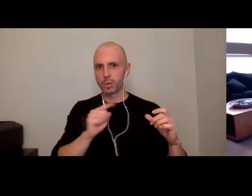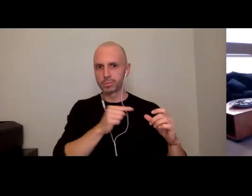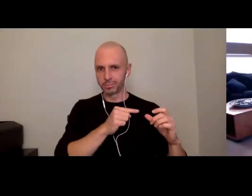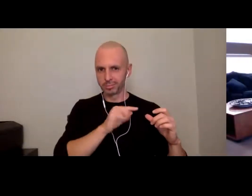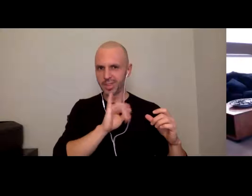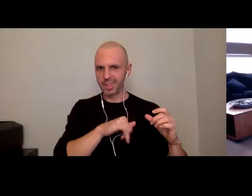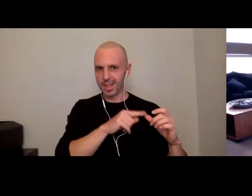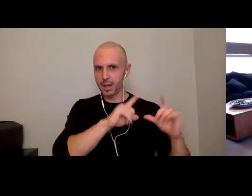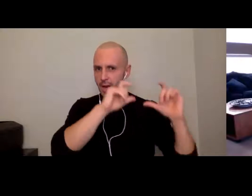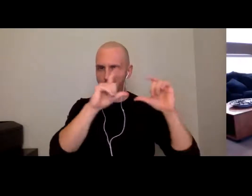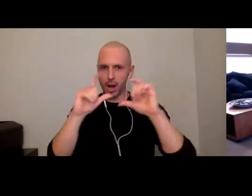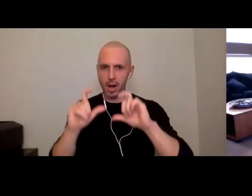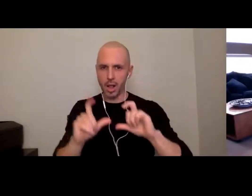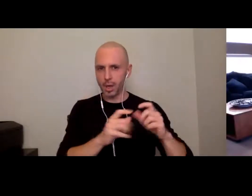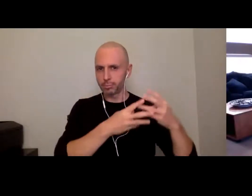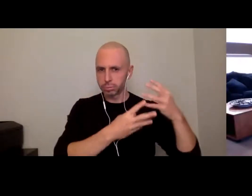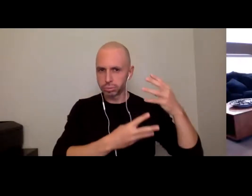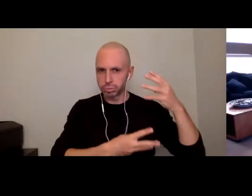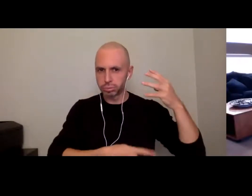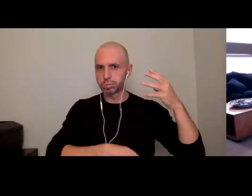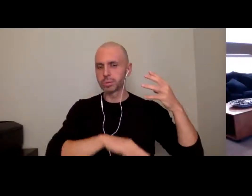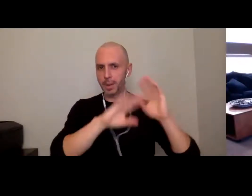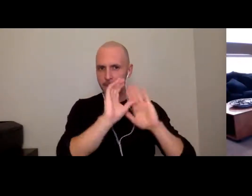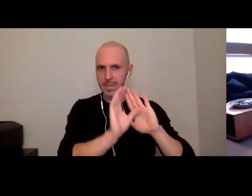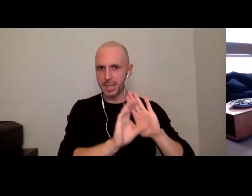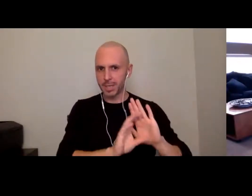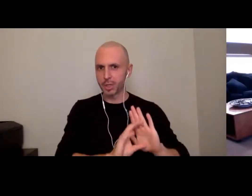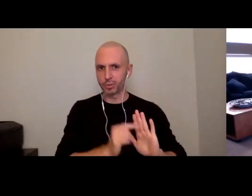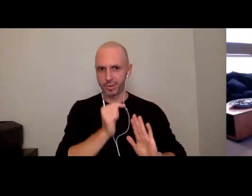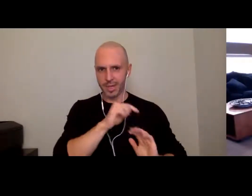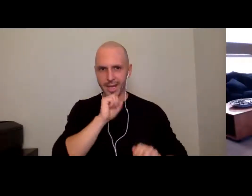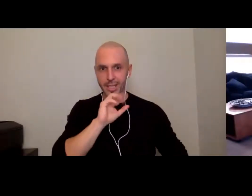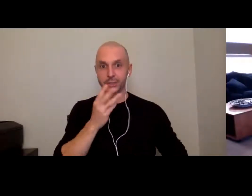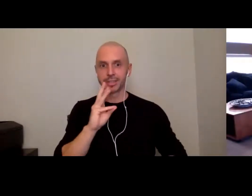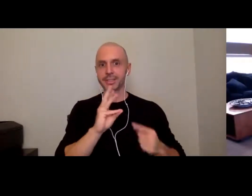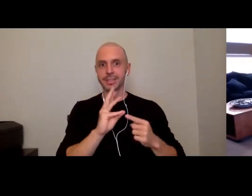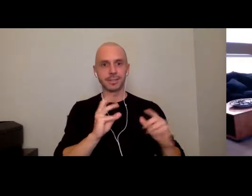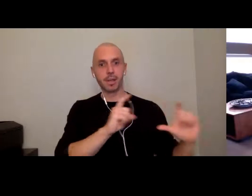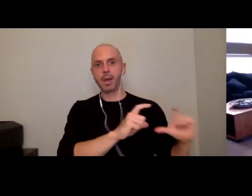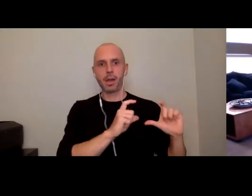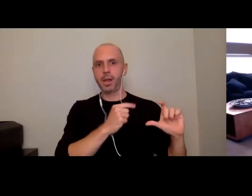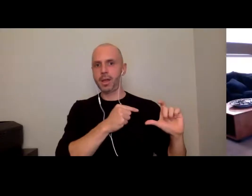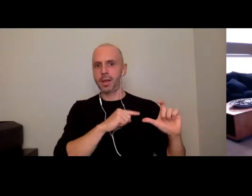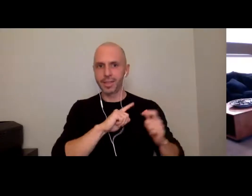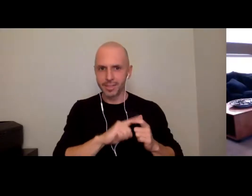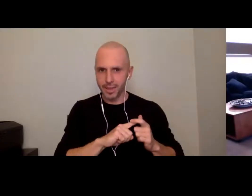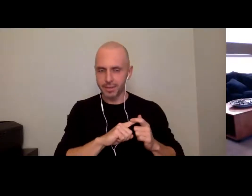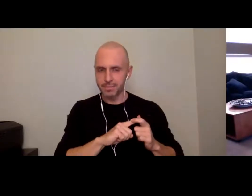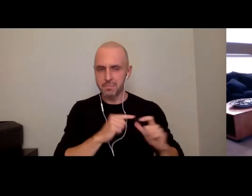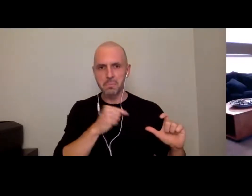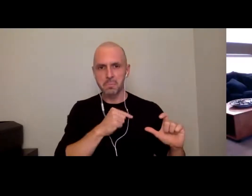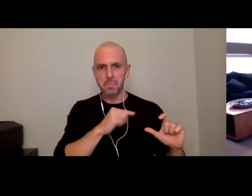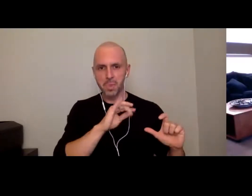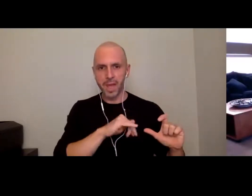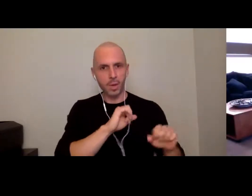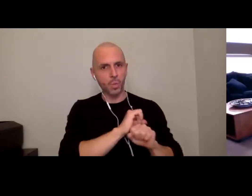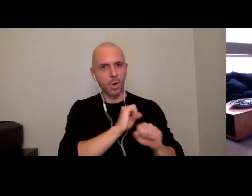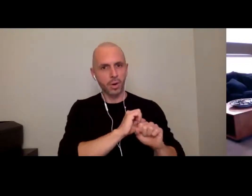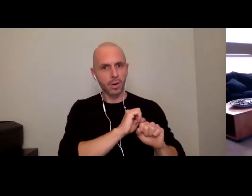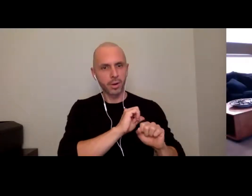to realize that i could do something with some of that early work and so the exhibition is sort of